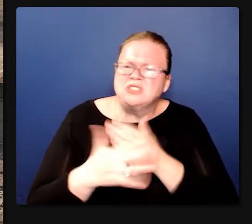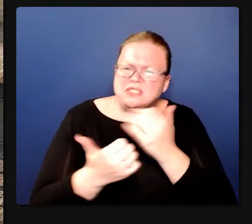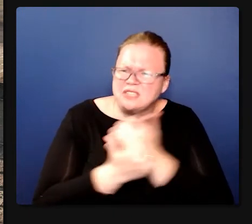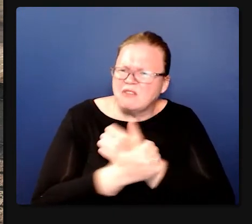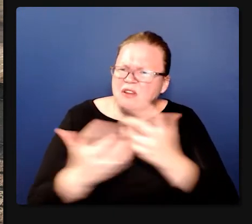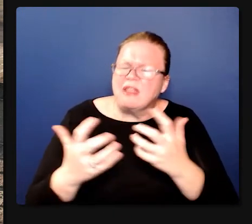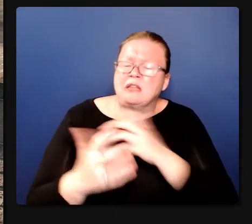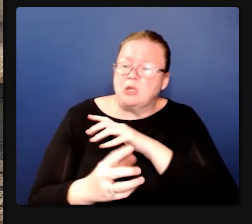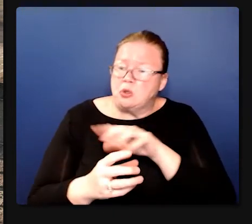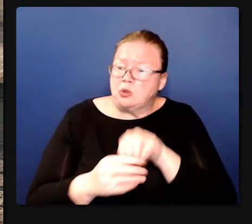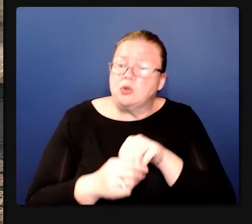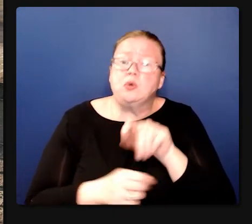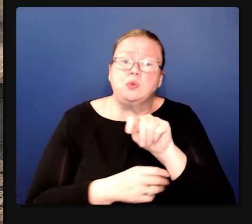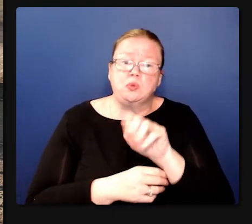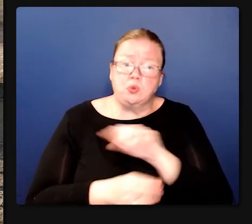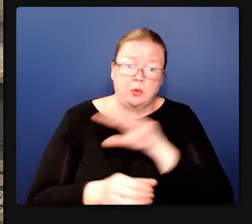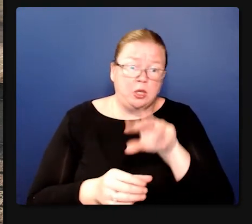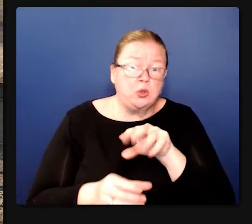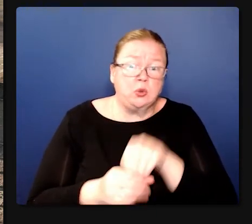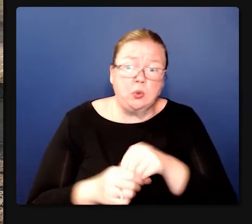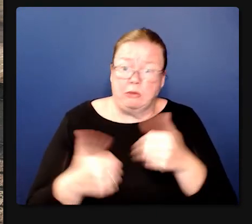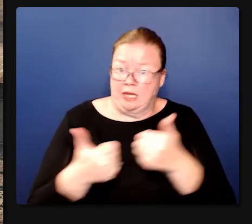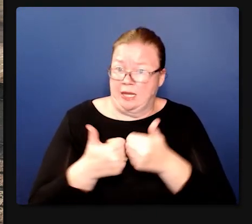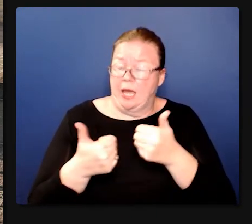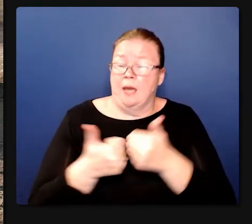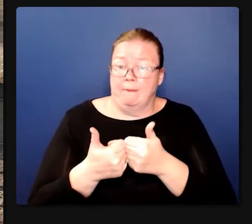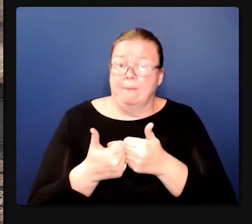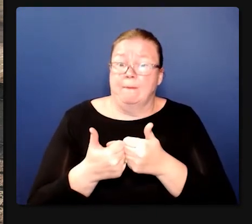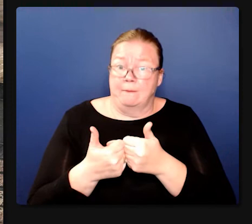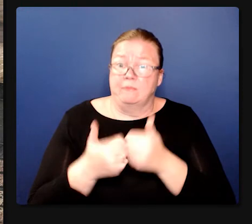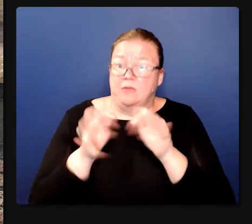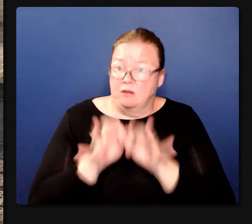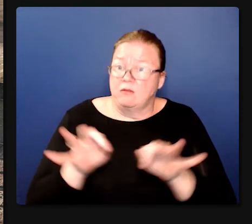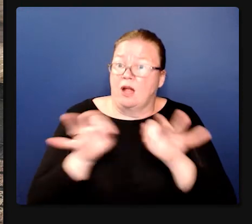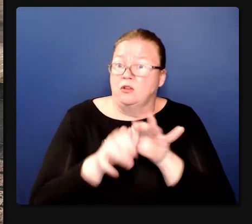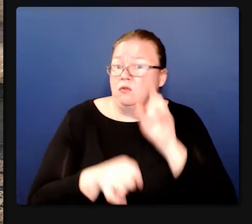to improve the game, the values of the game as well.